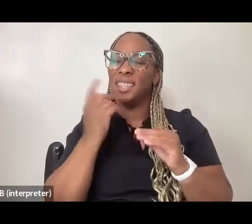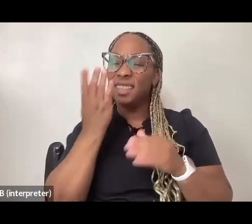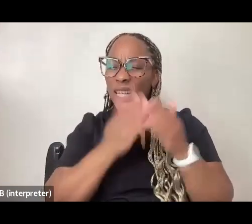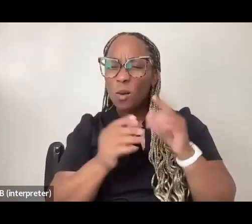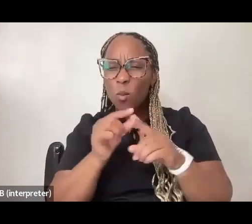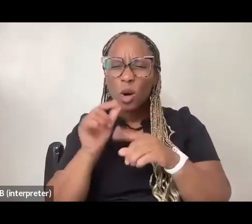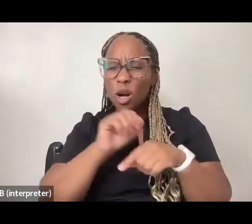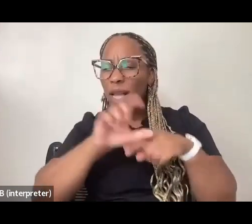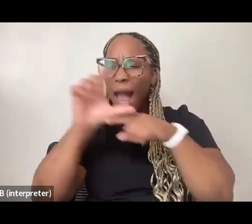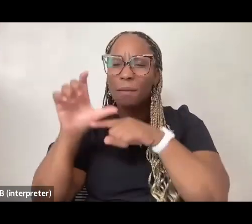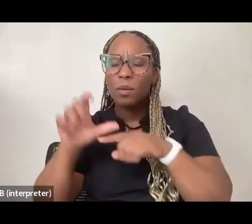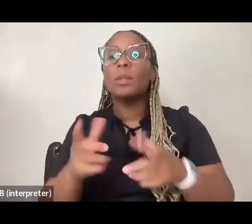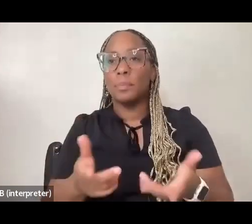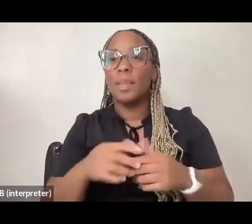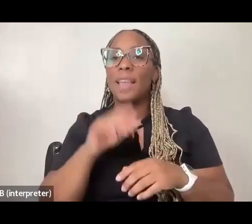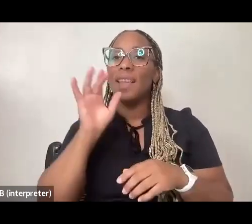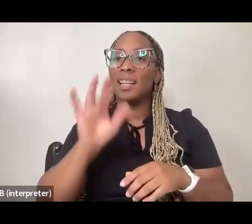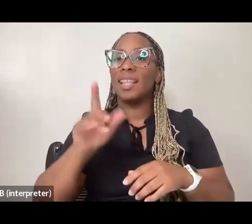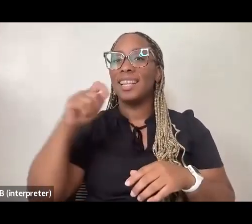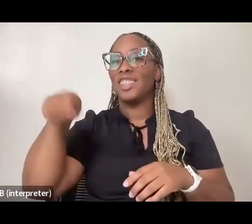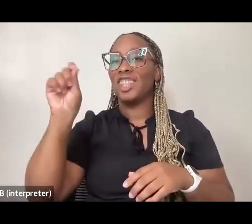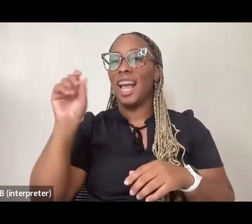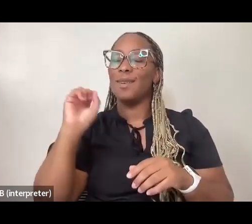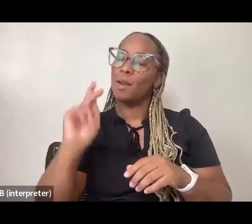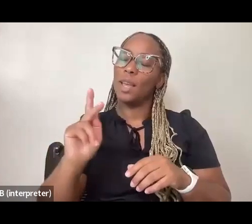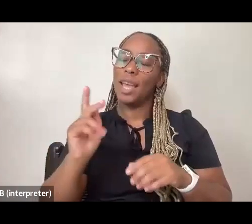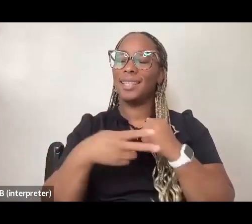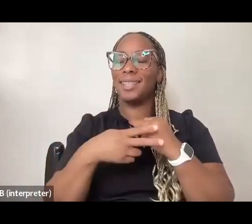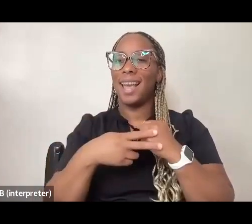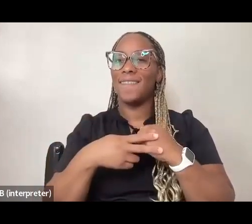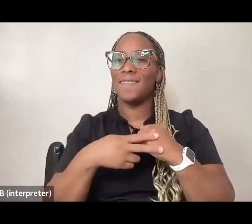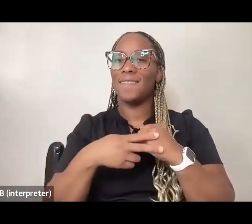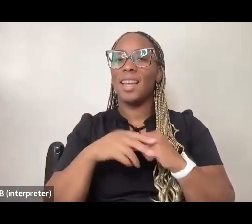Then click the check mark okay button to save changes immediately. You can select the next button